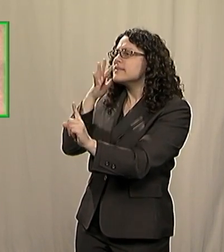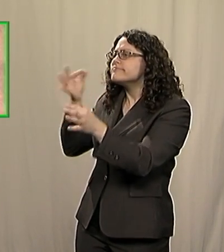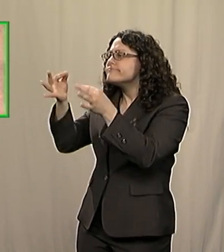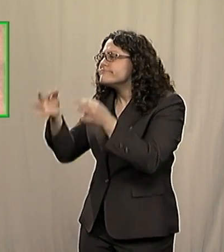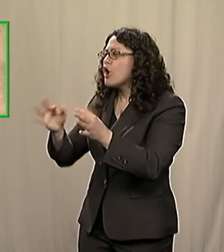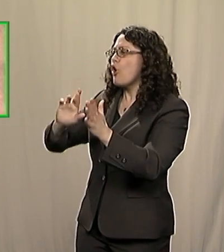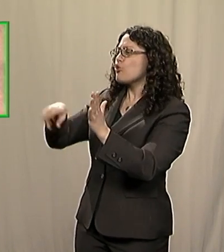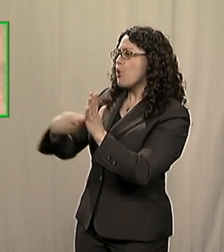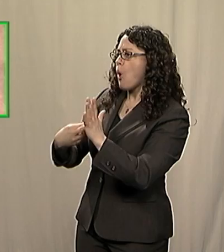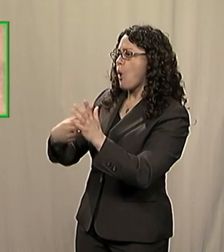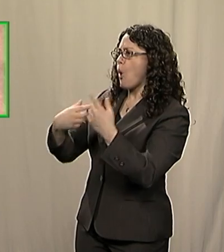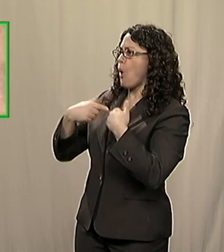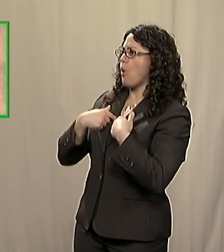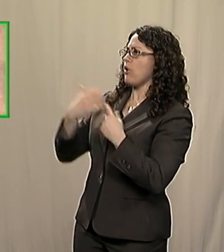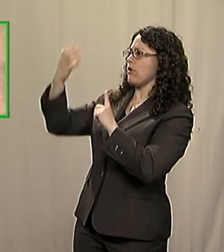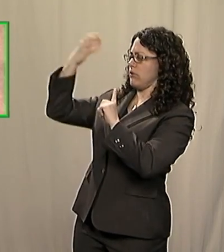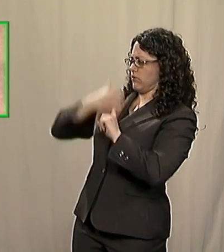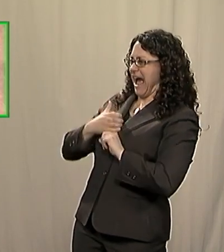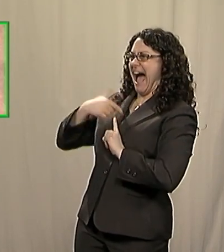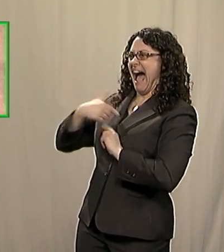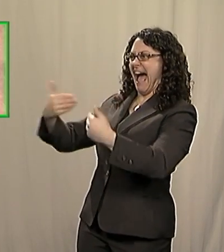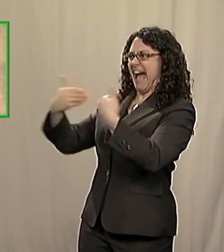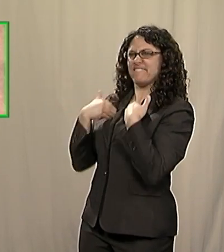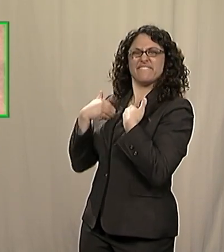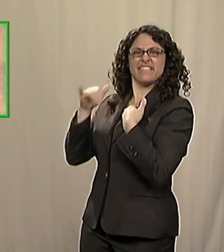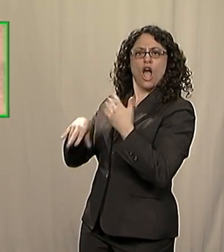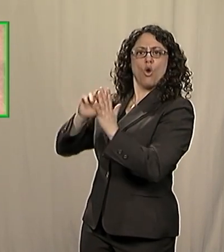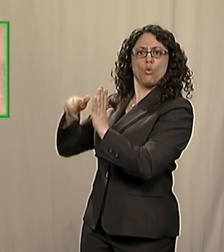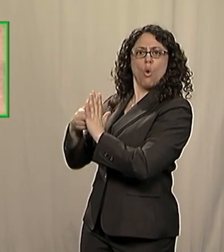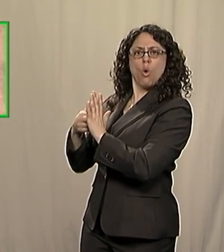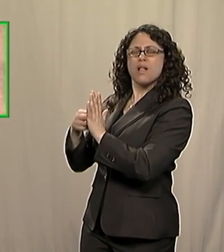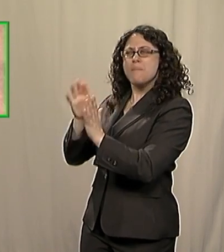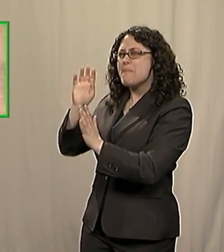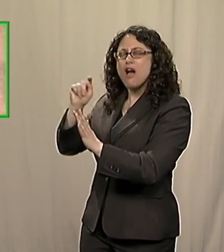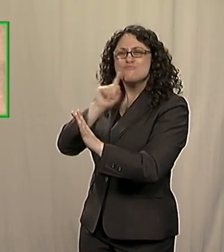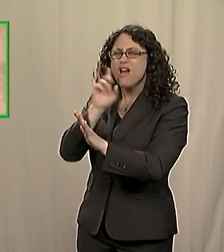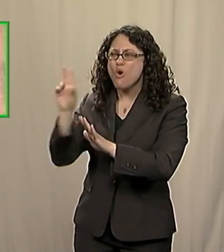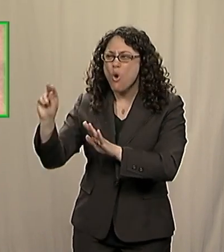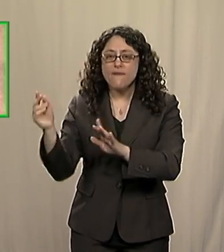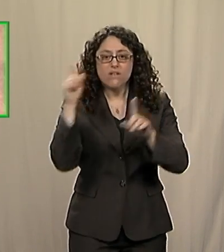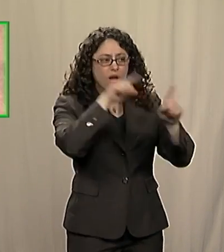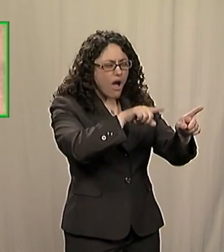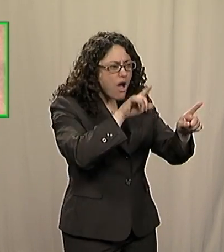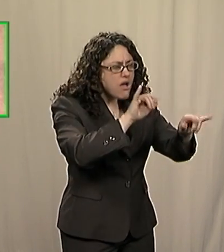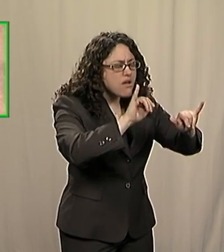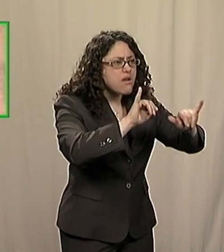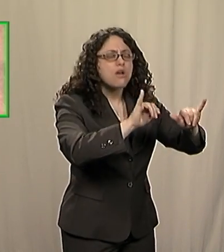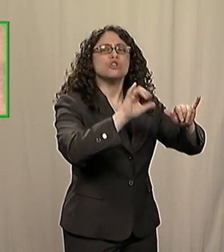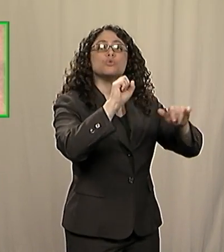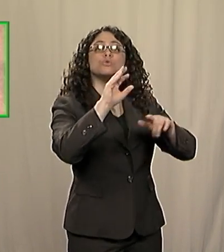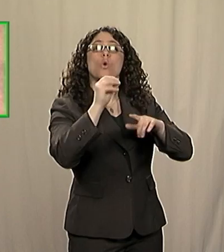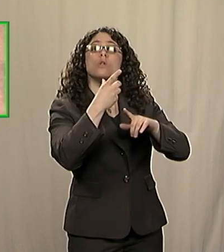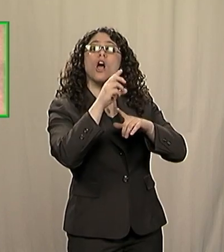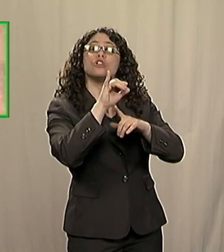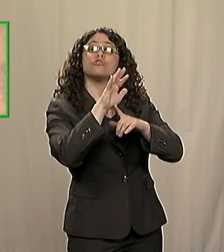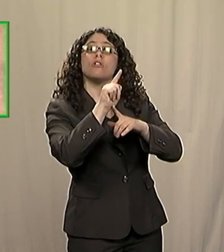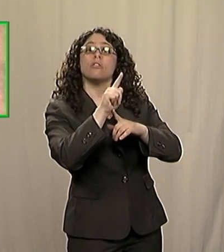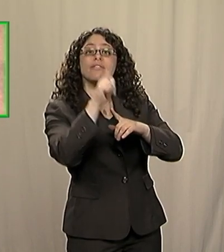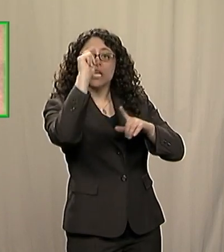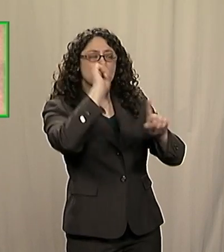Actually, in sociological theory, roles are things that we enact. It's through our behaviors that our roles are created.